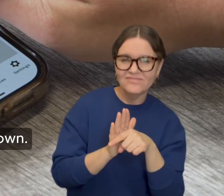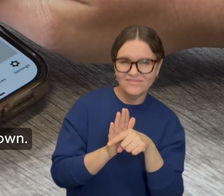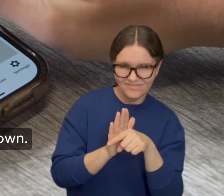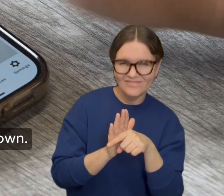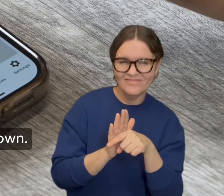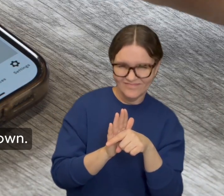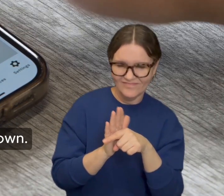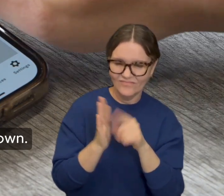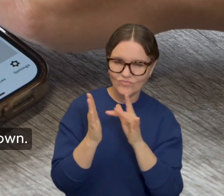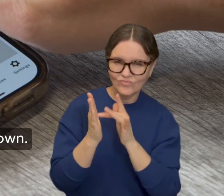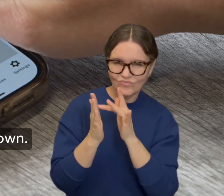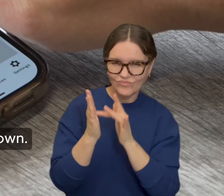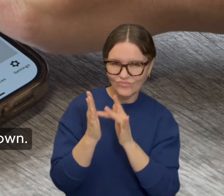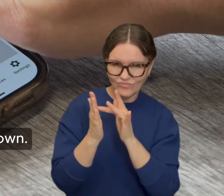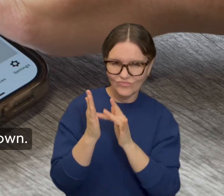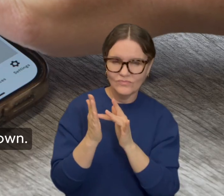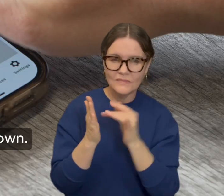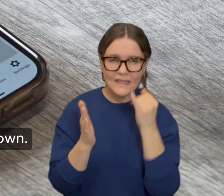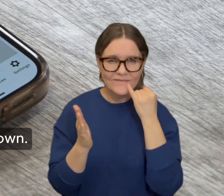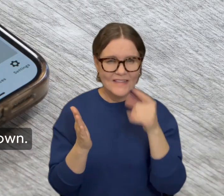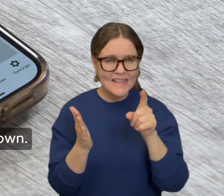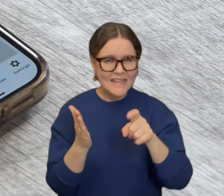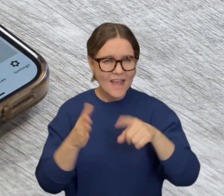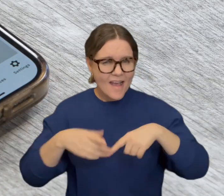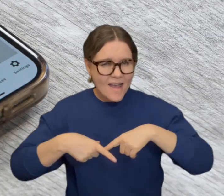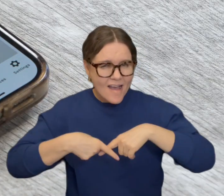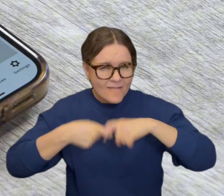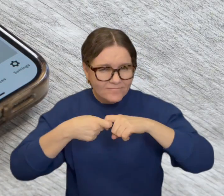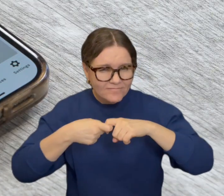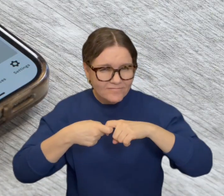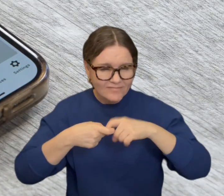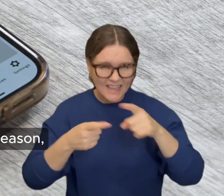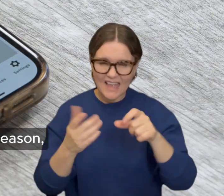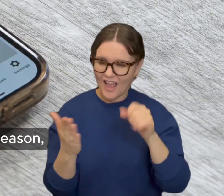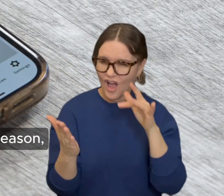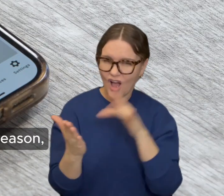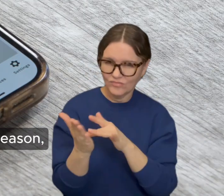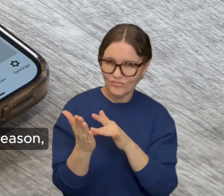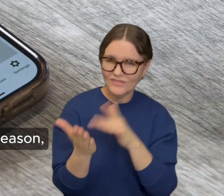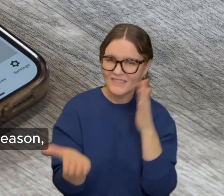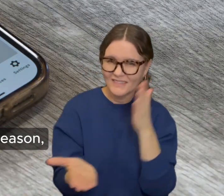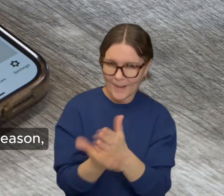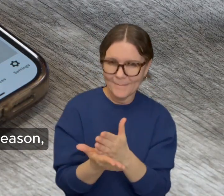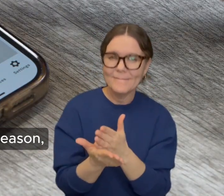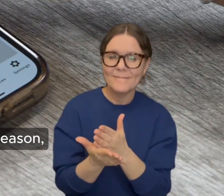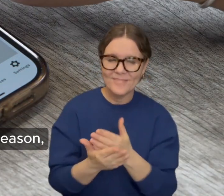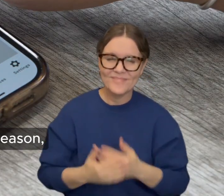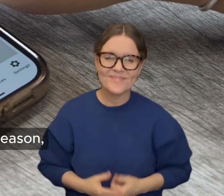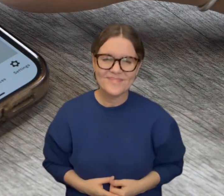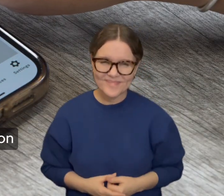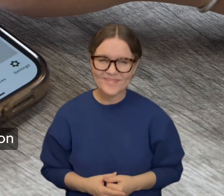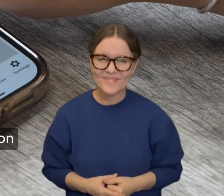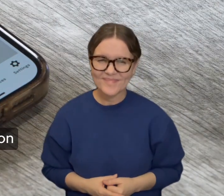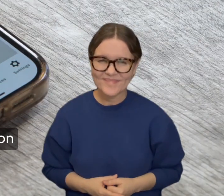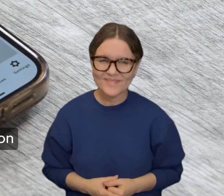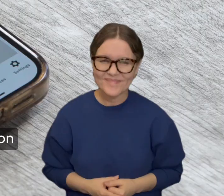you can hit the up or the down if you need to pause for any reason you can hit the stop